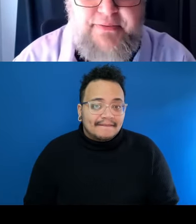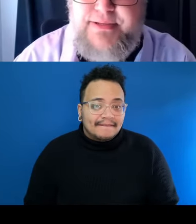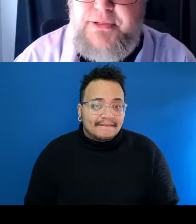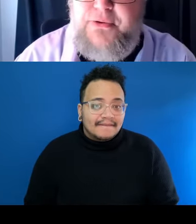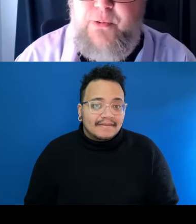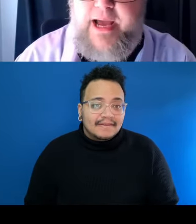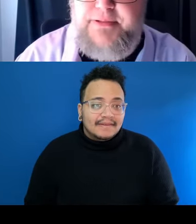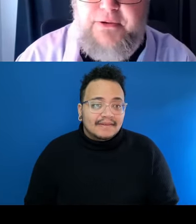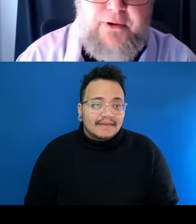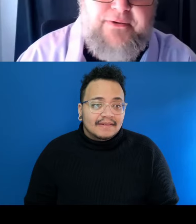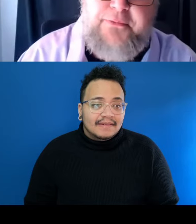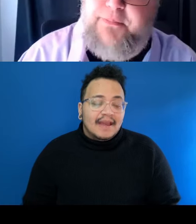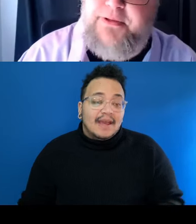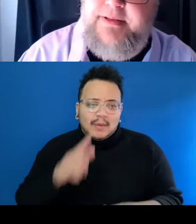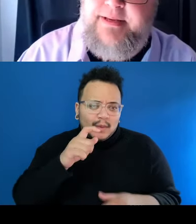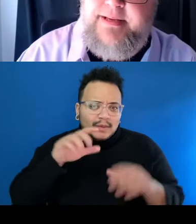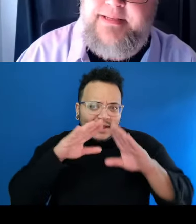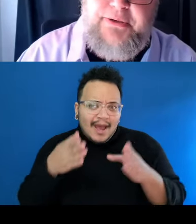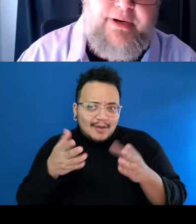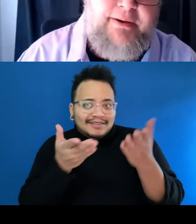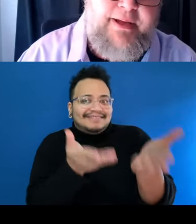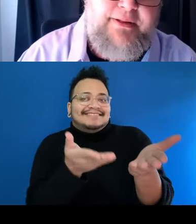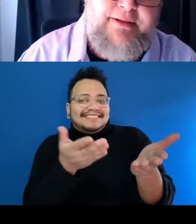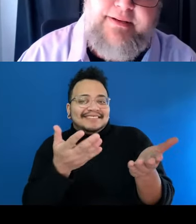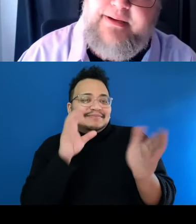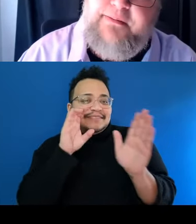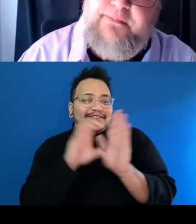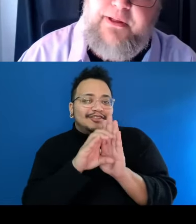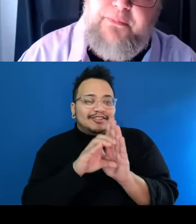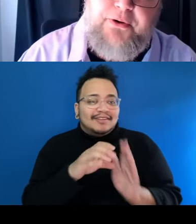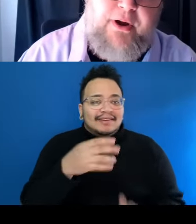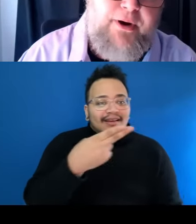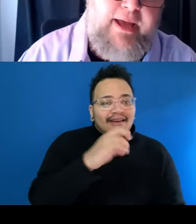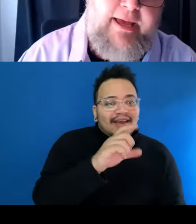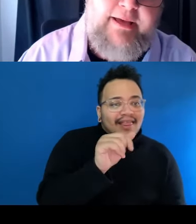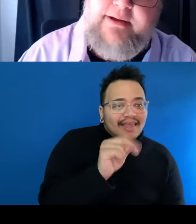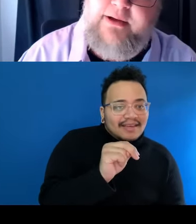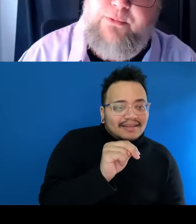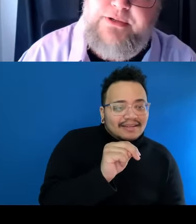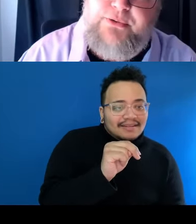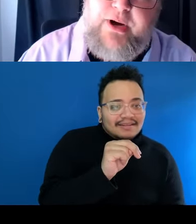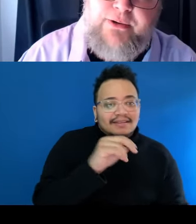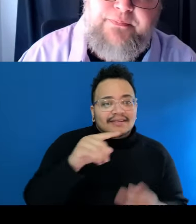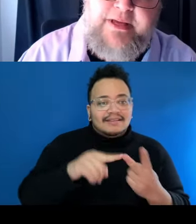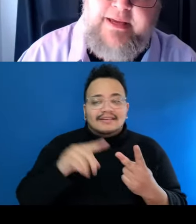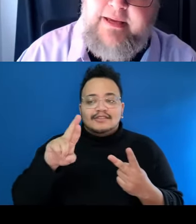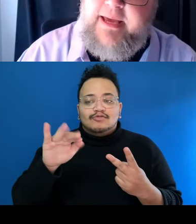of these two absolutely wonderful people. So, Helen Boyd Kramer and Rachel Crowell.